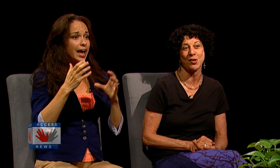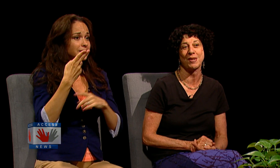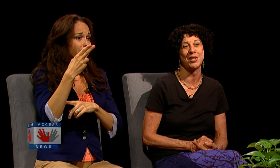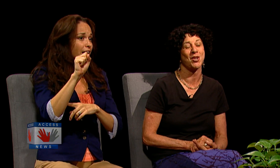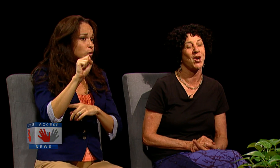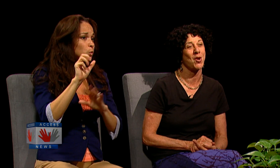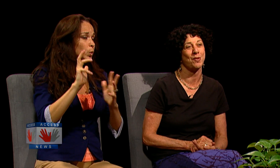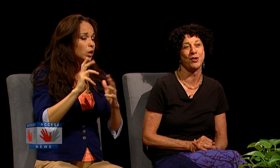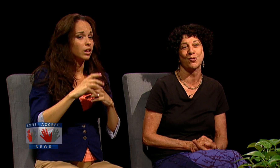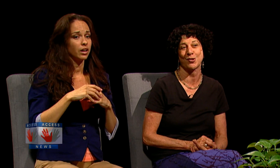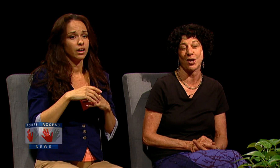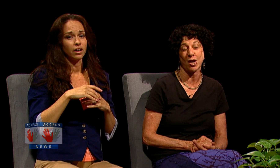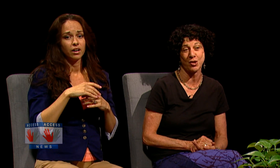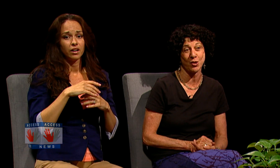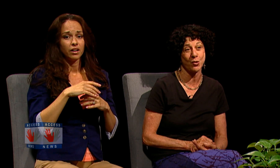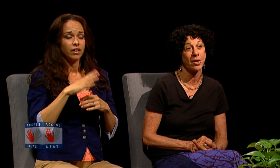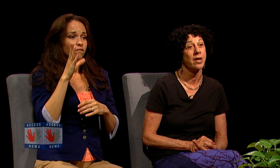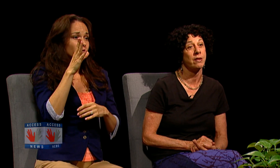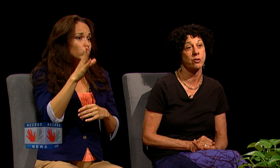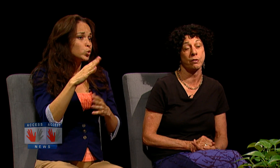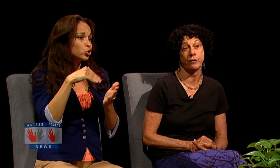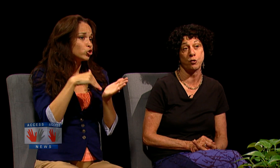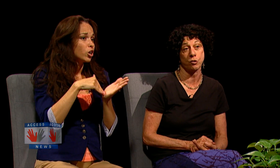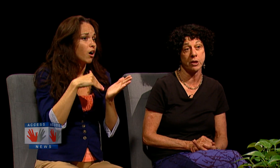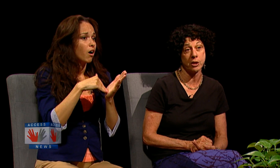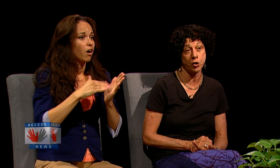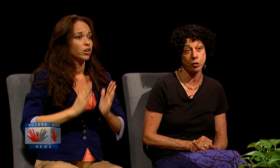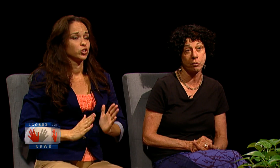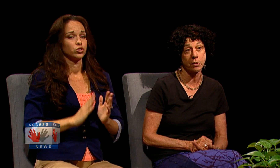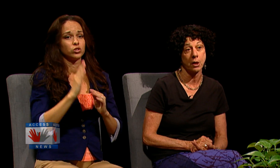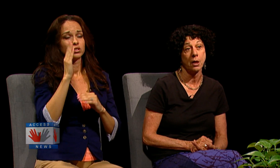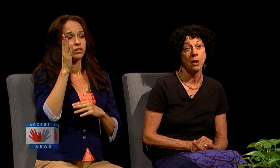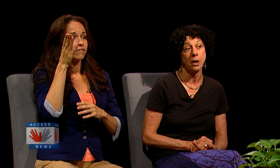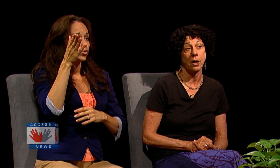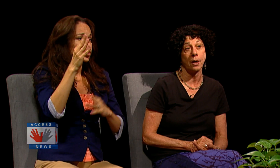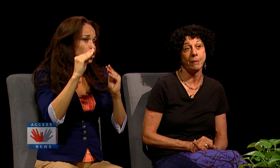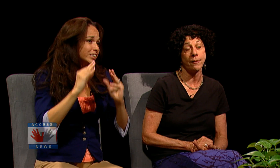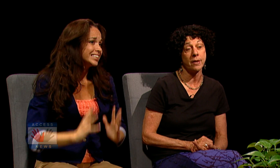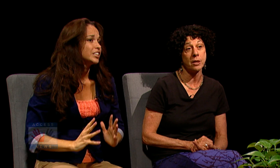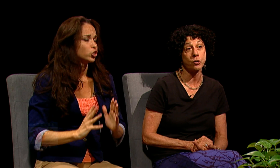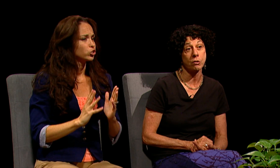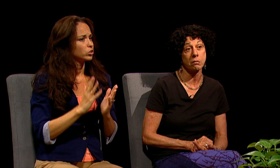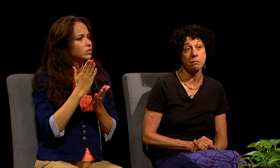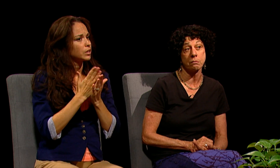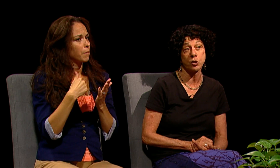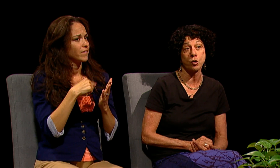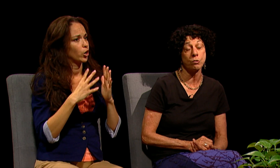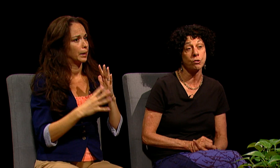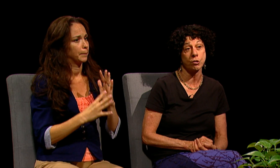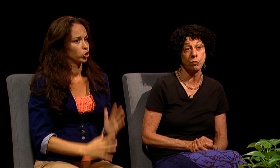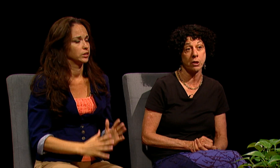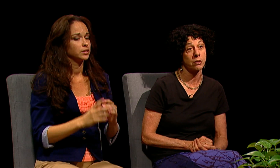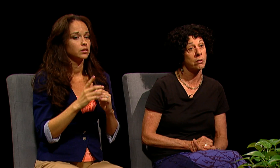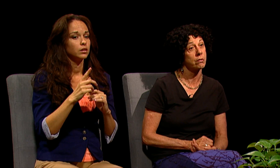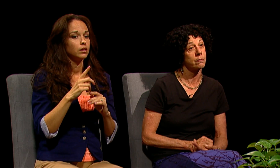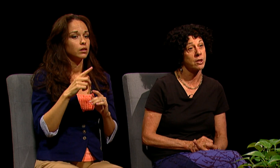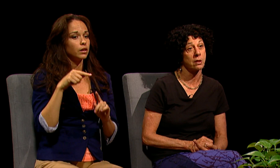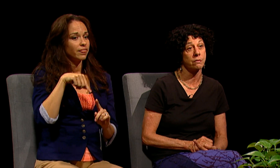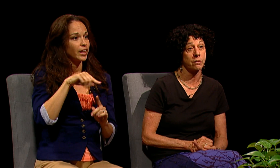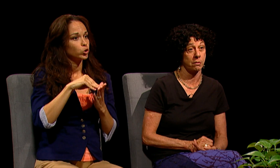THESE ARE THE FUTURE DOCTORS, THESE ARE THE FUTURE TEACHERS, AND THESE ARE STUDENTS WHO CONSIDER THEMSELVES